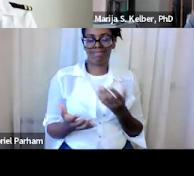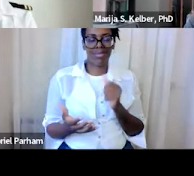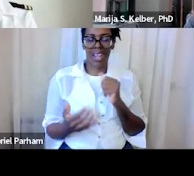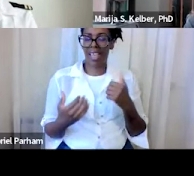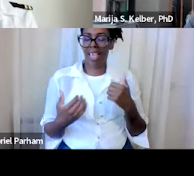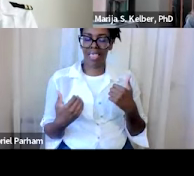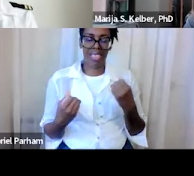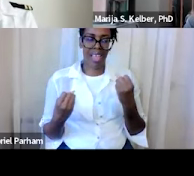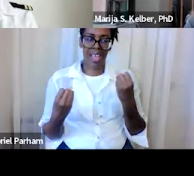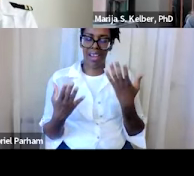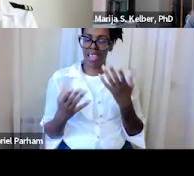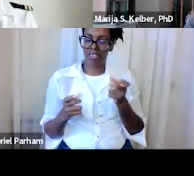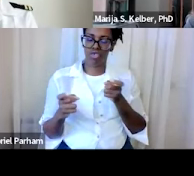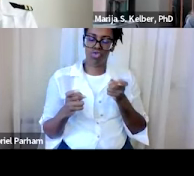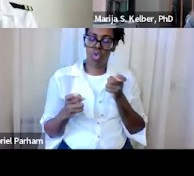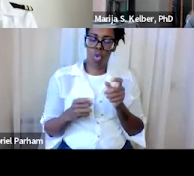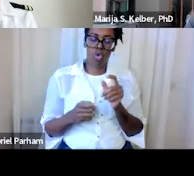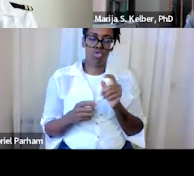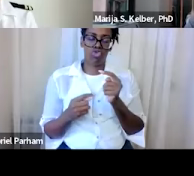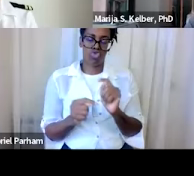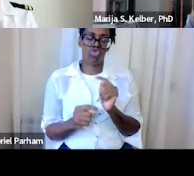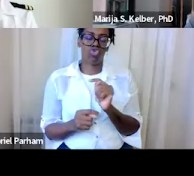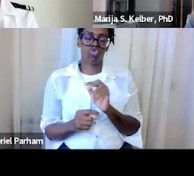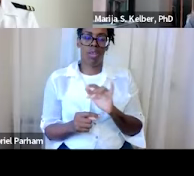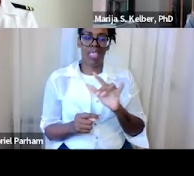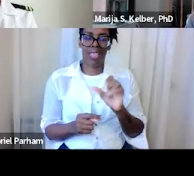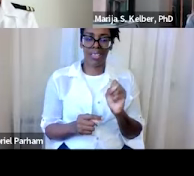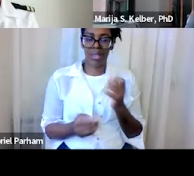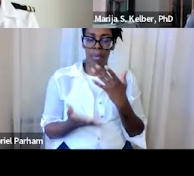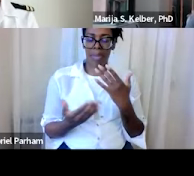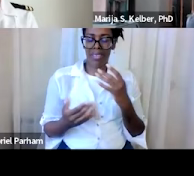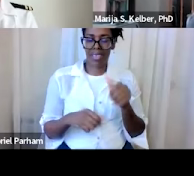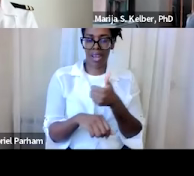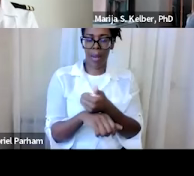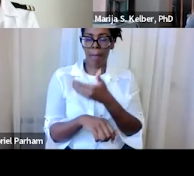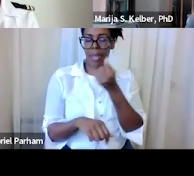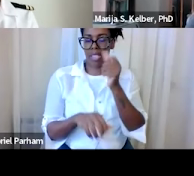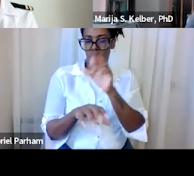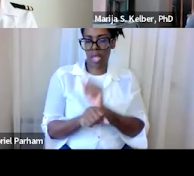we may have to produce best practices based on the lower quality of the limited evidence.